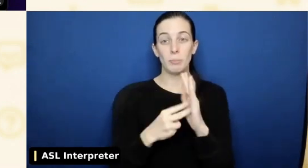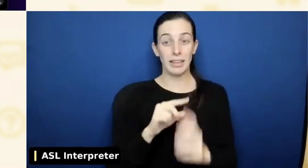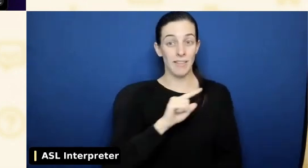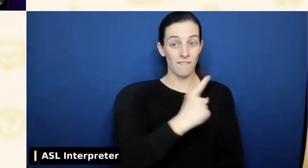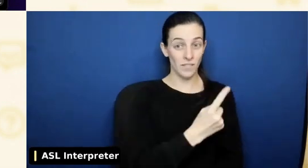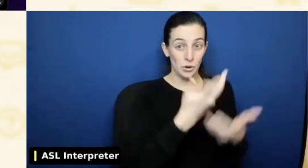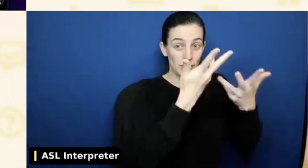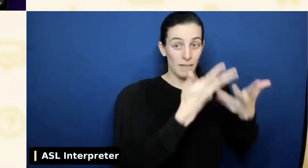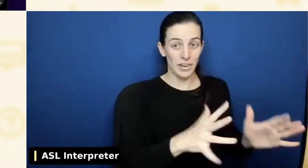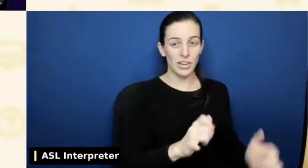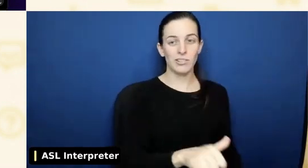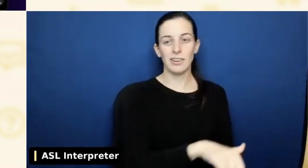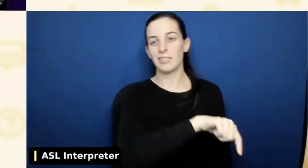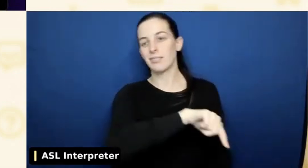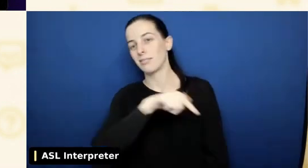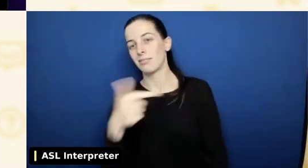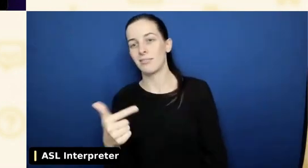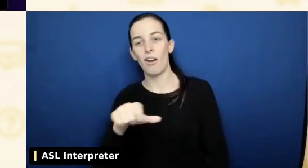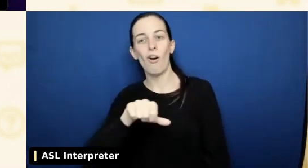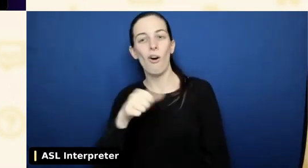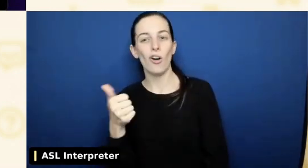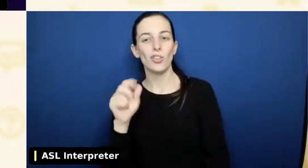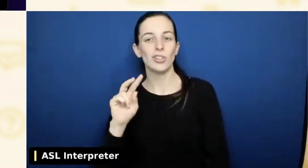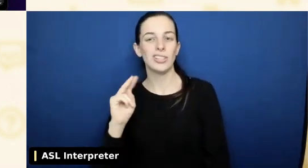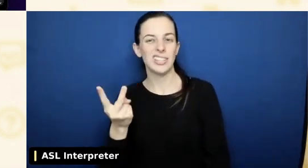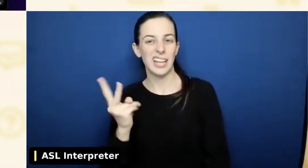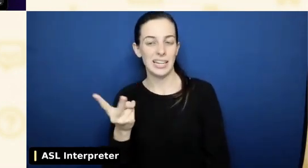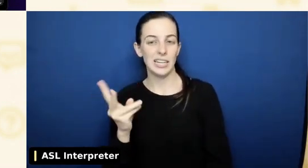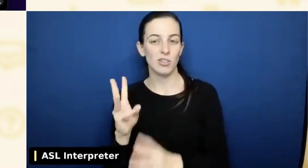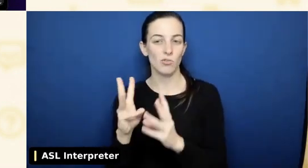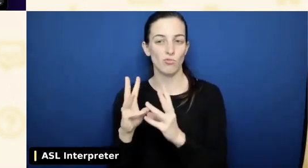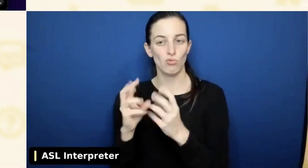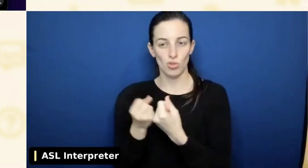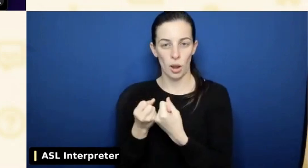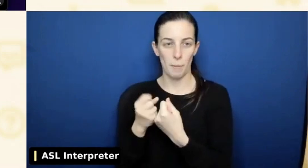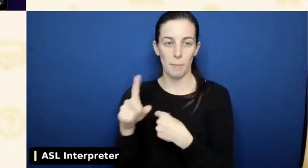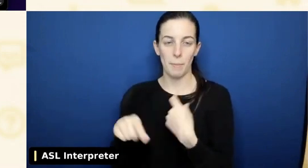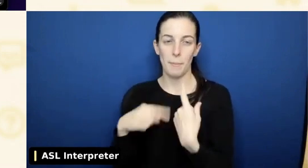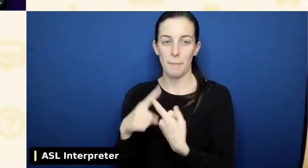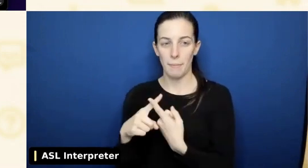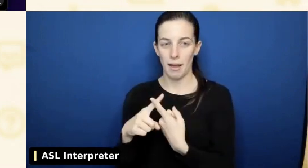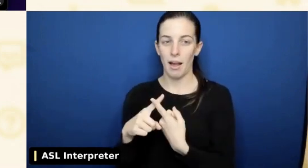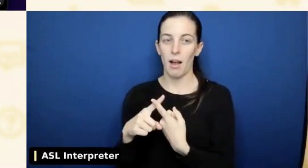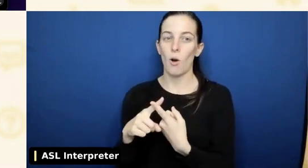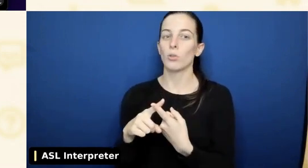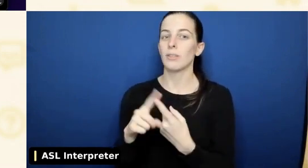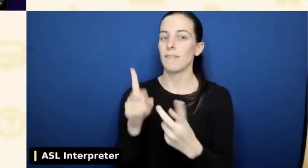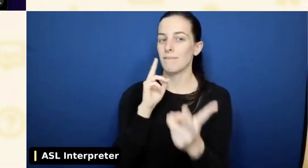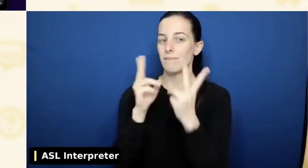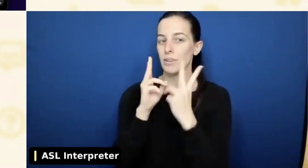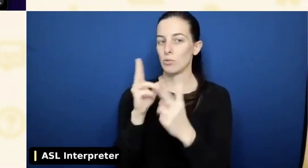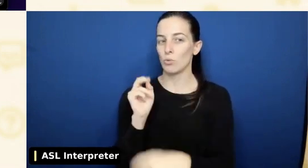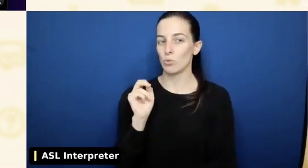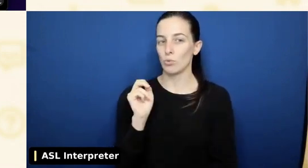to screen readers. The session will be conducted by Amber Hinds and